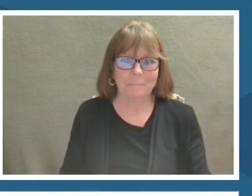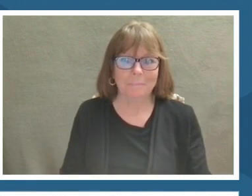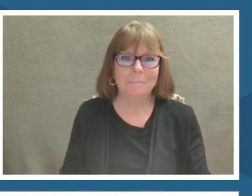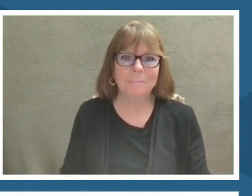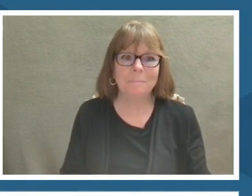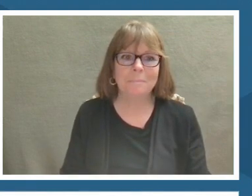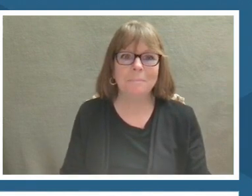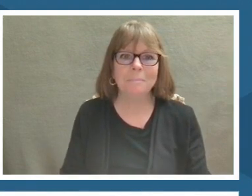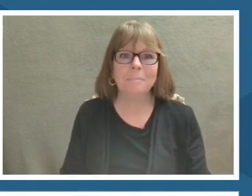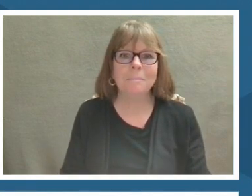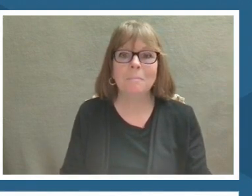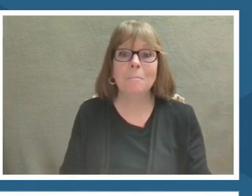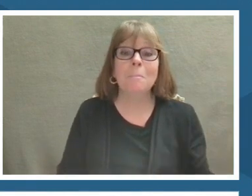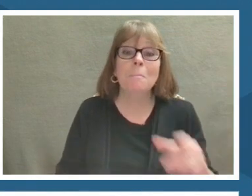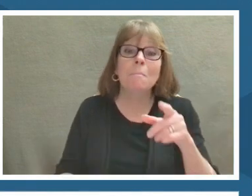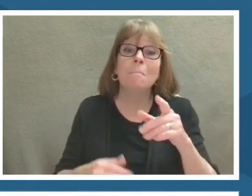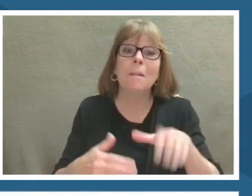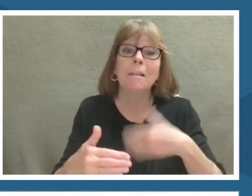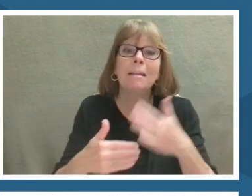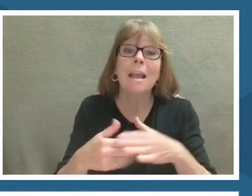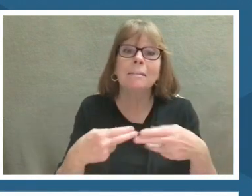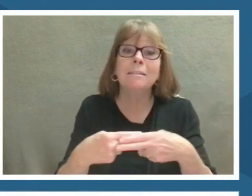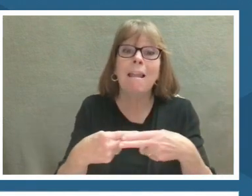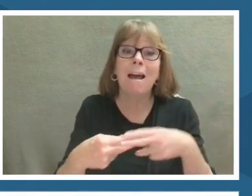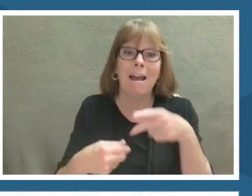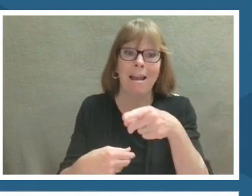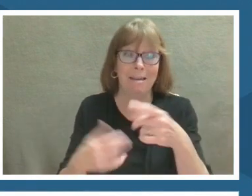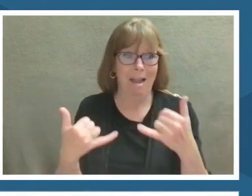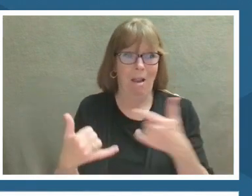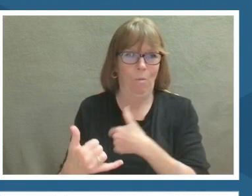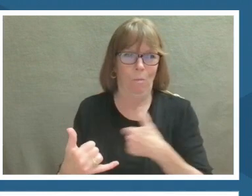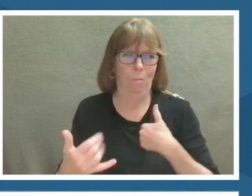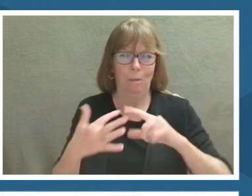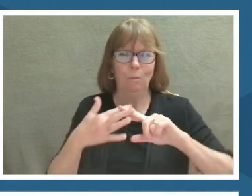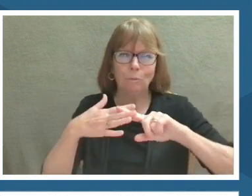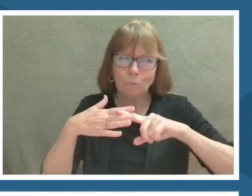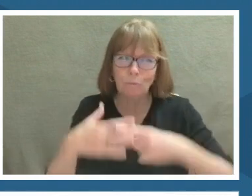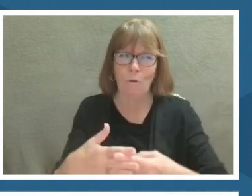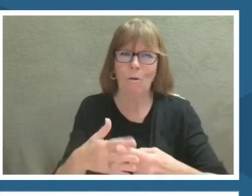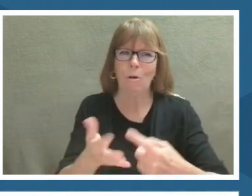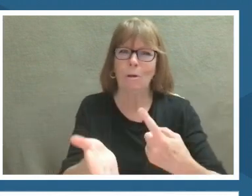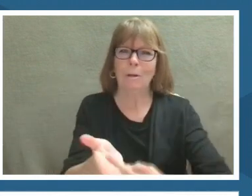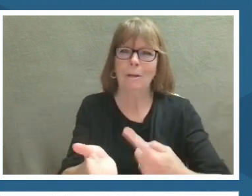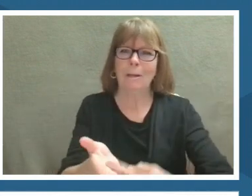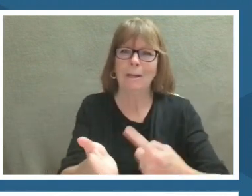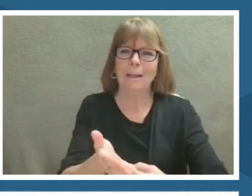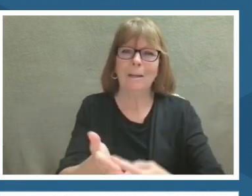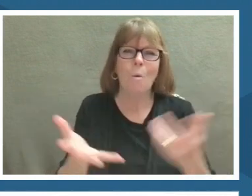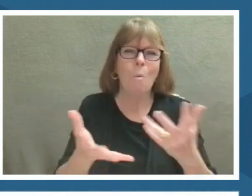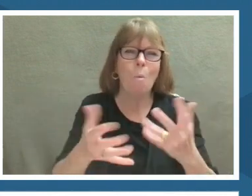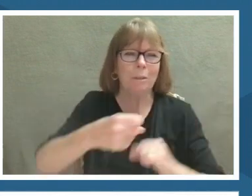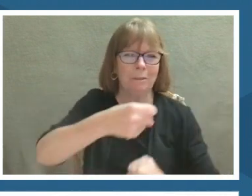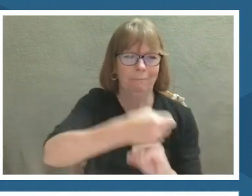so on the next slide now we're going to begin to talk to you about the